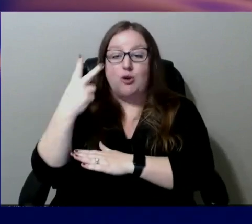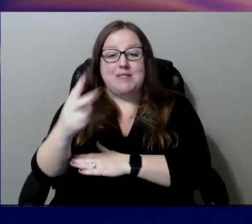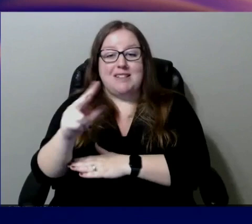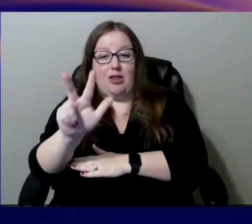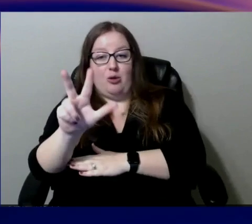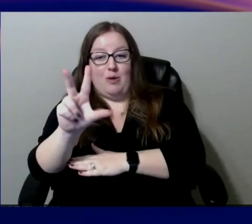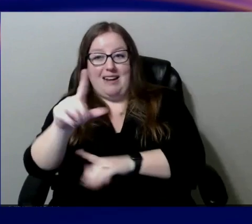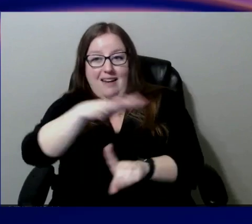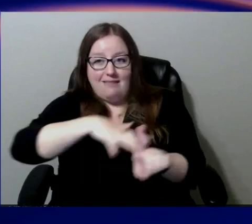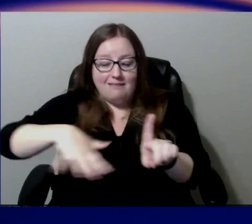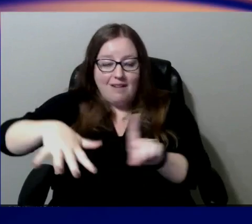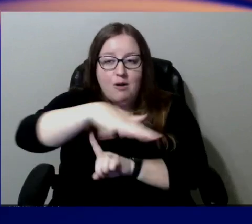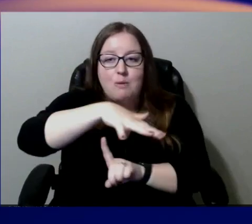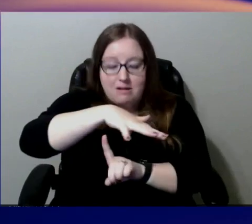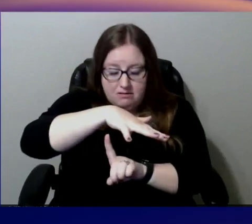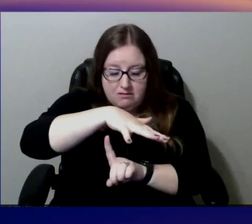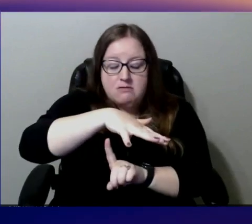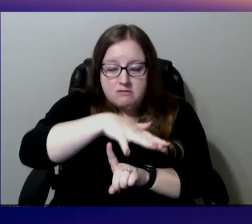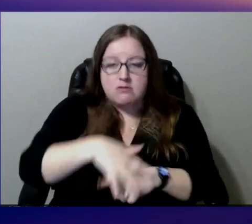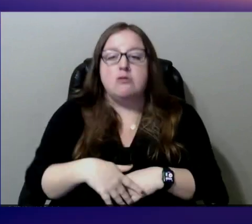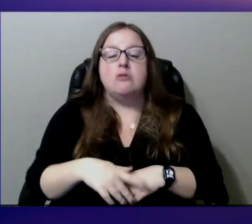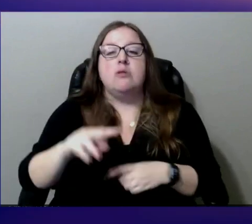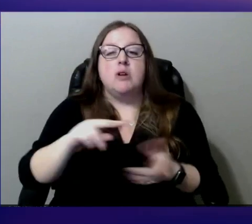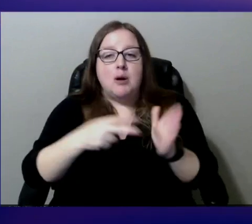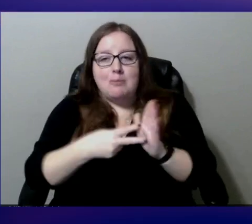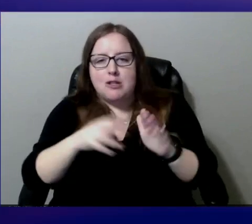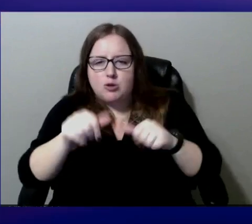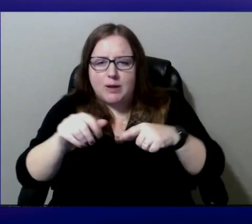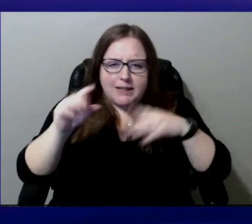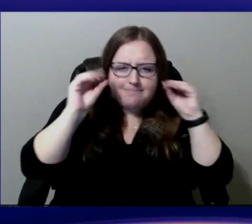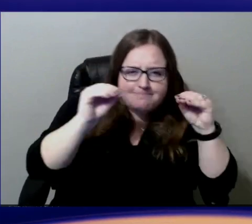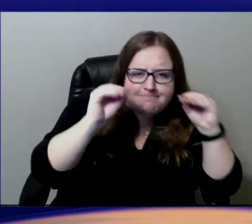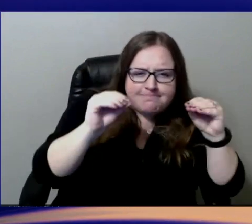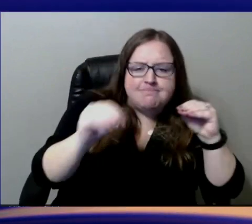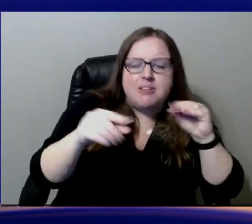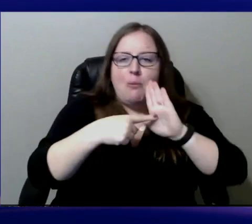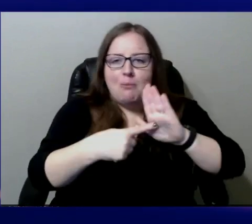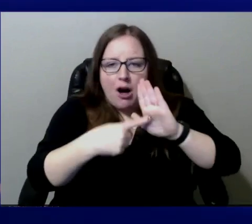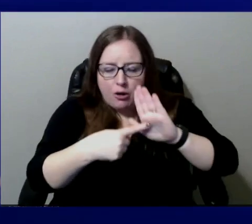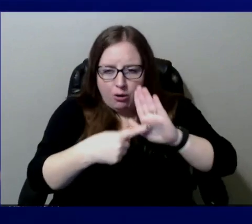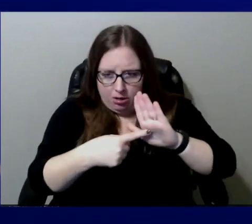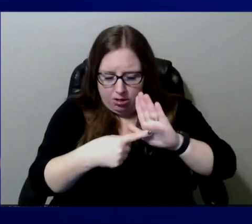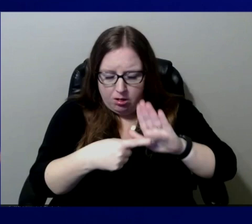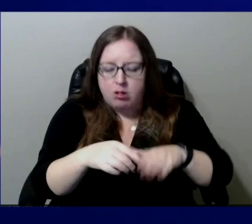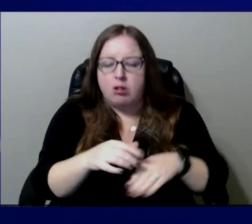that will enable you to train your model, evaluate your model, port it to the car,